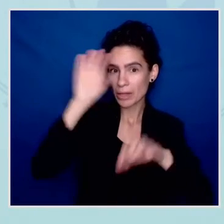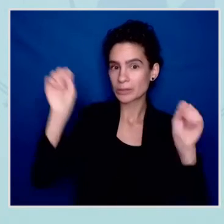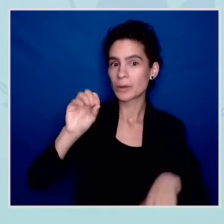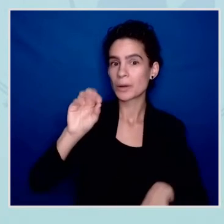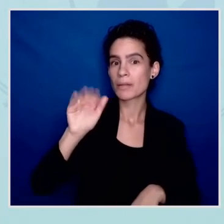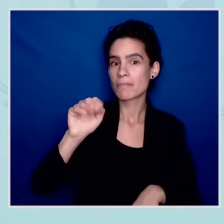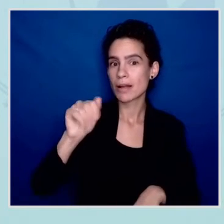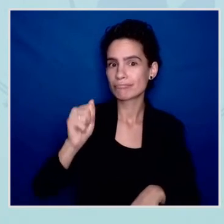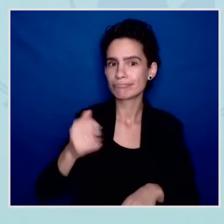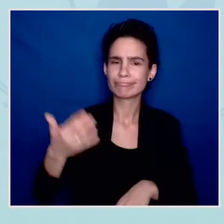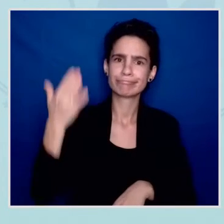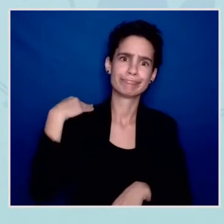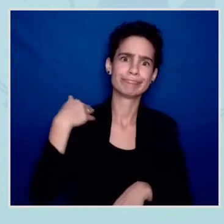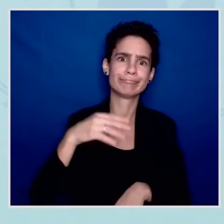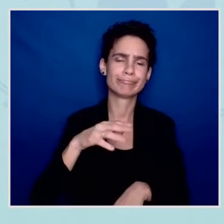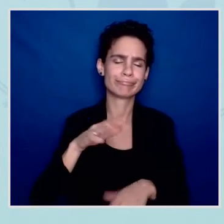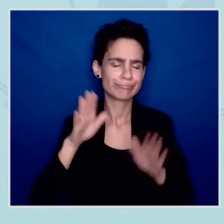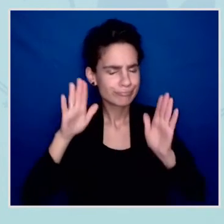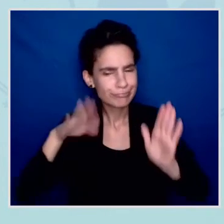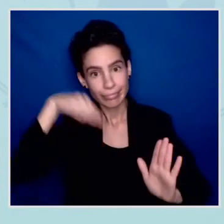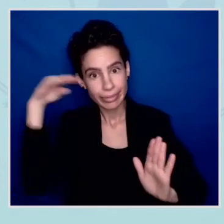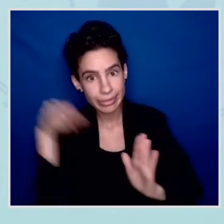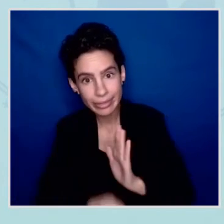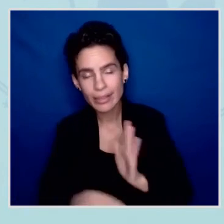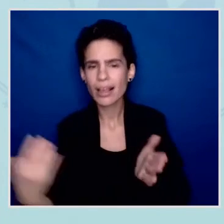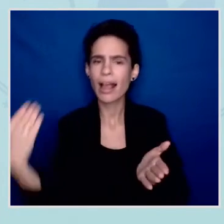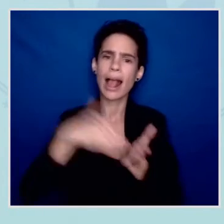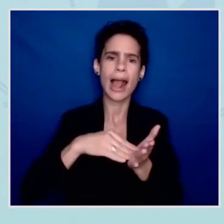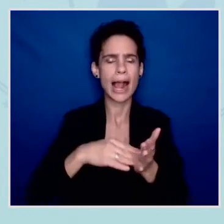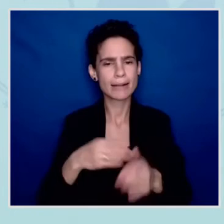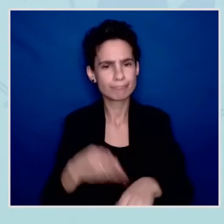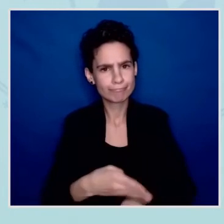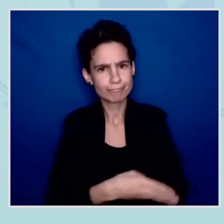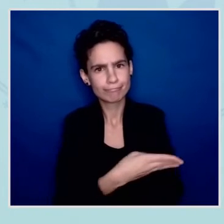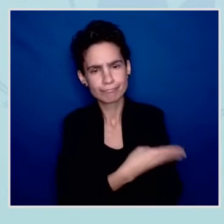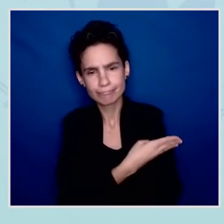POTENTIAL. MR. PRESIDENT-ELECT, I SAW IT FIRSTHAND WHEN YOU AND